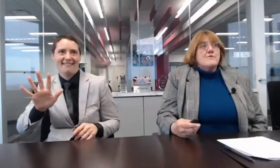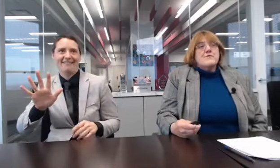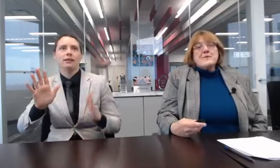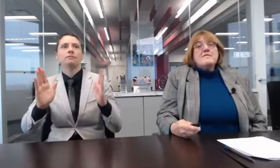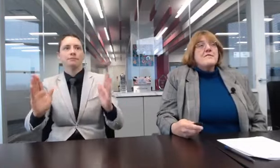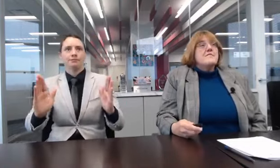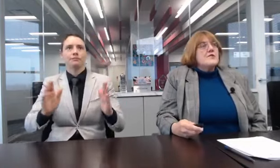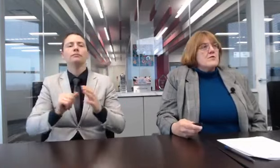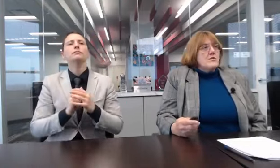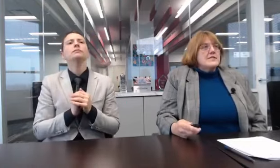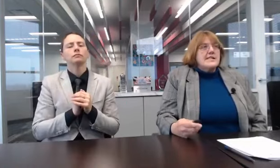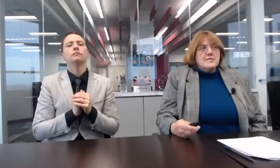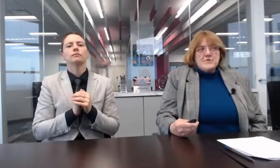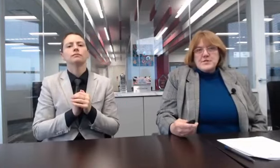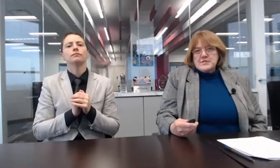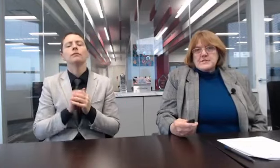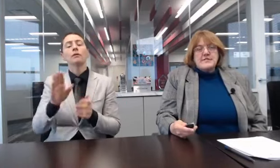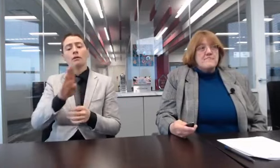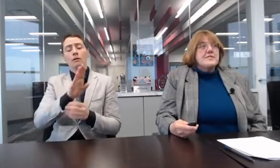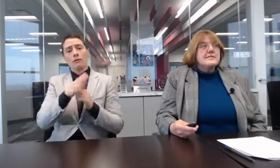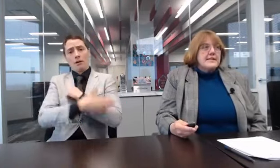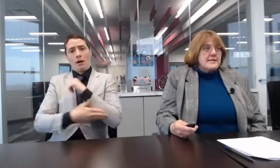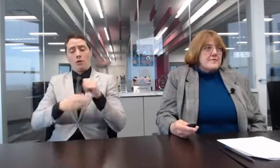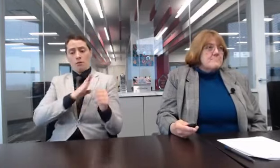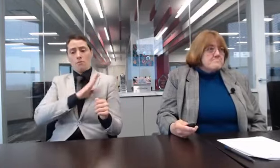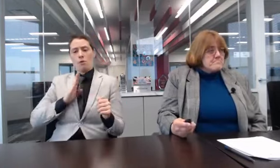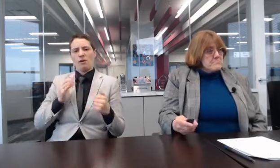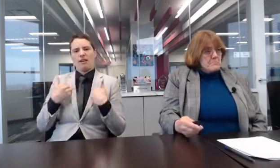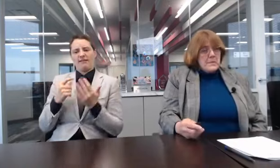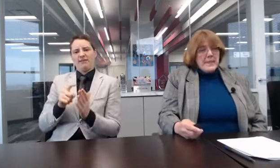For three to five year olds, the County Board uses a different standard.